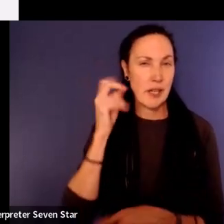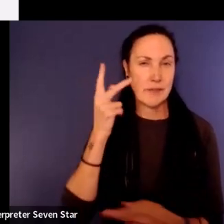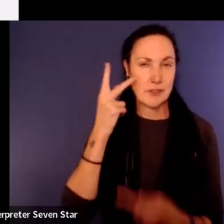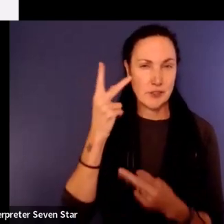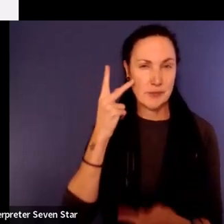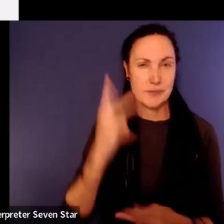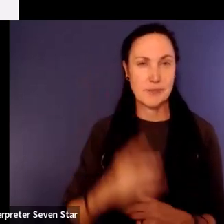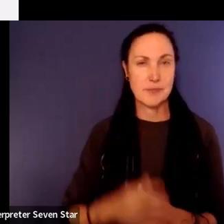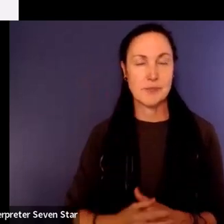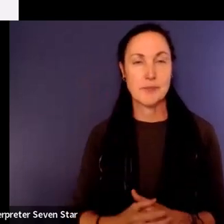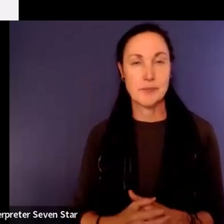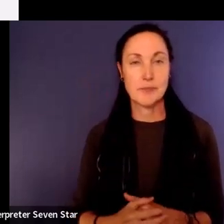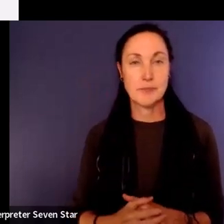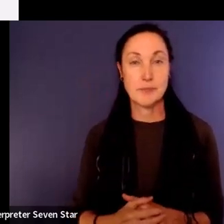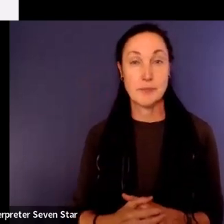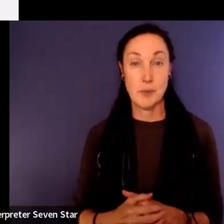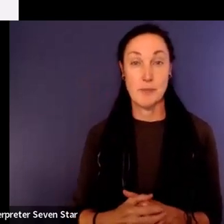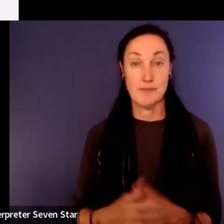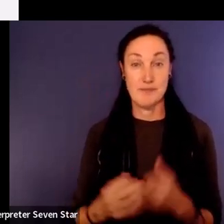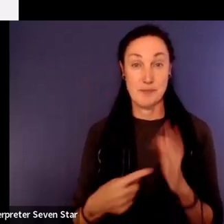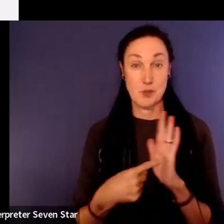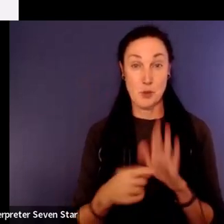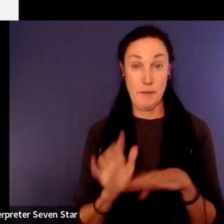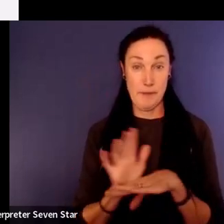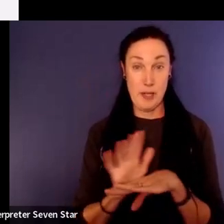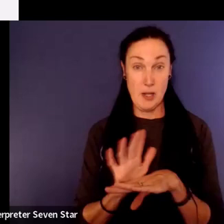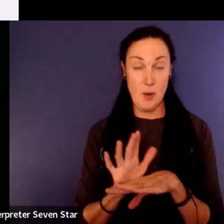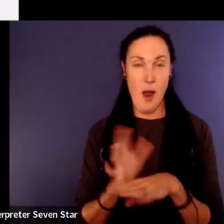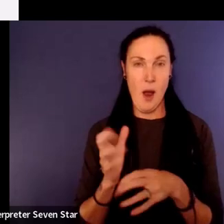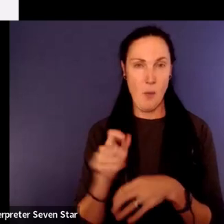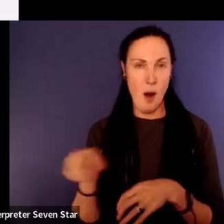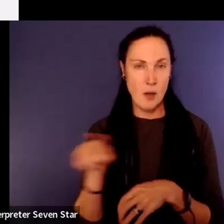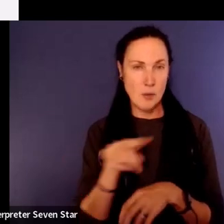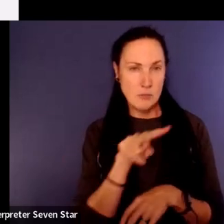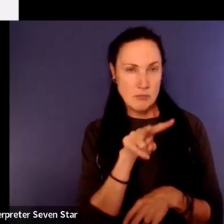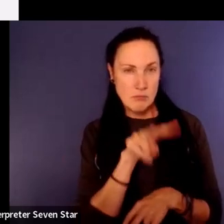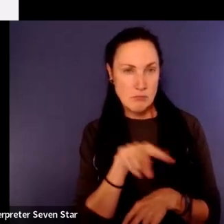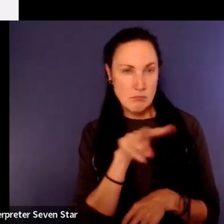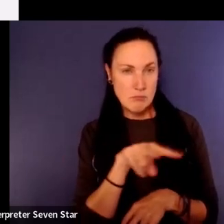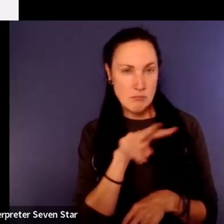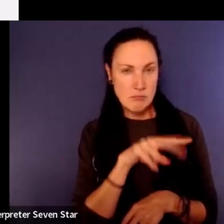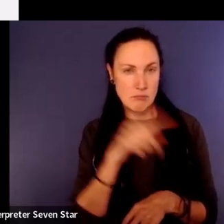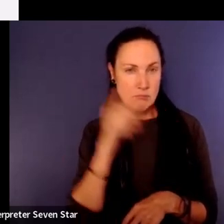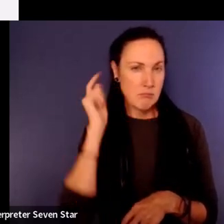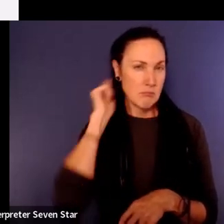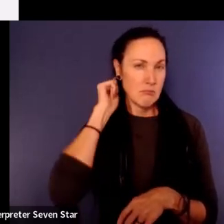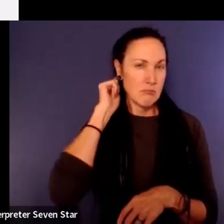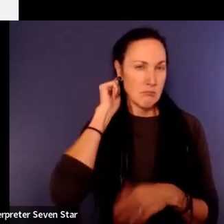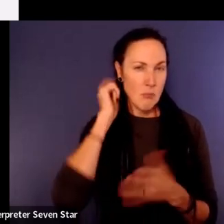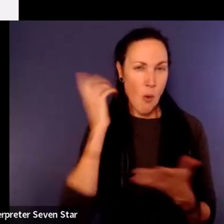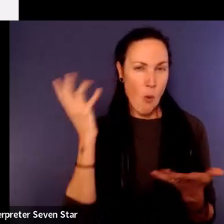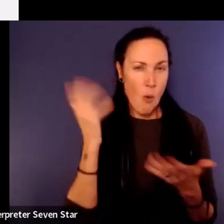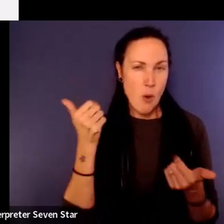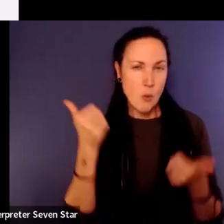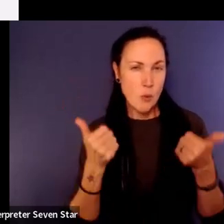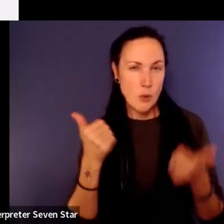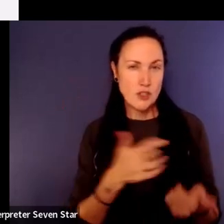I want you to pay attention to the senses Eli is using. This is a new toy he just got and note the